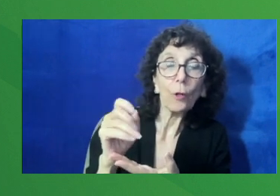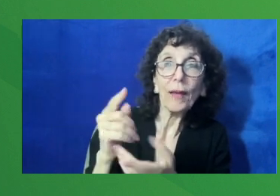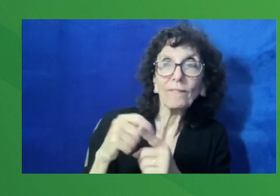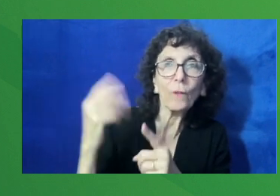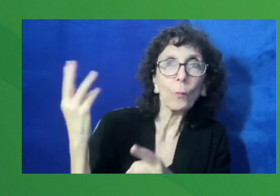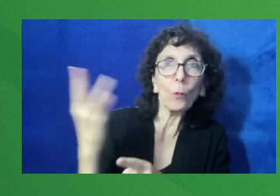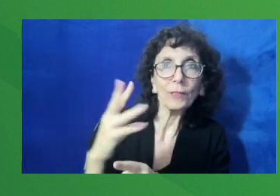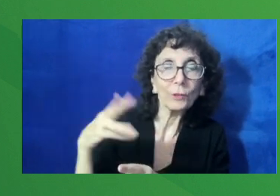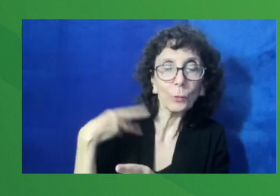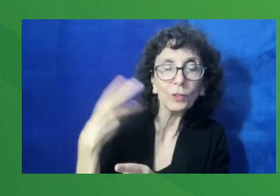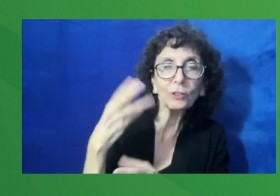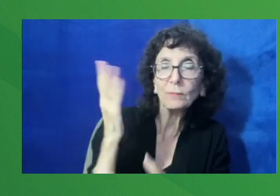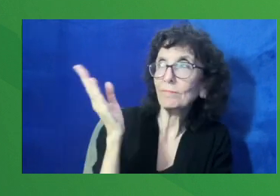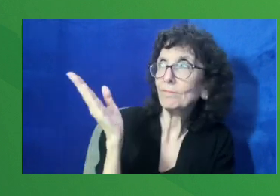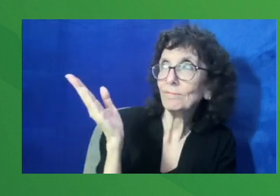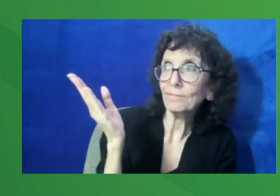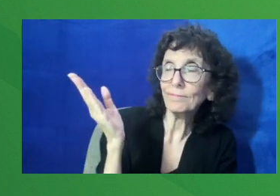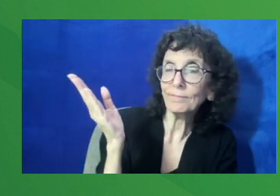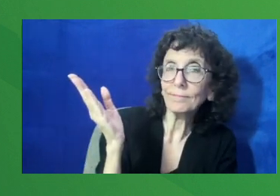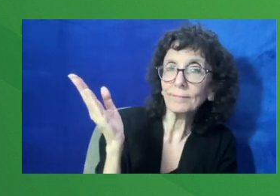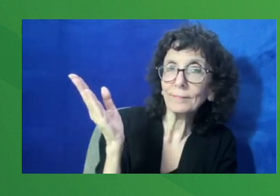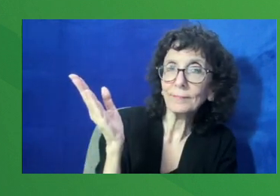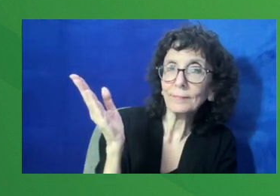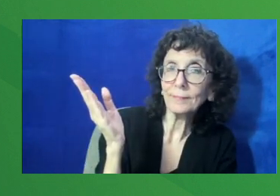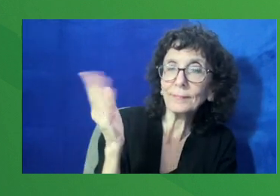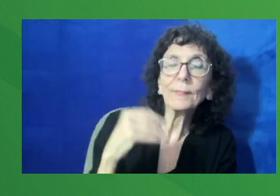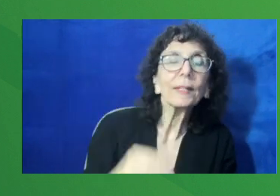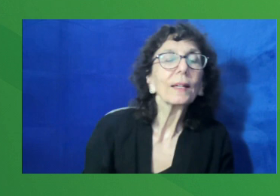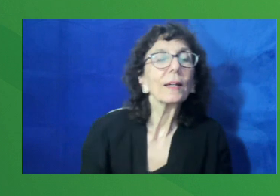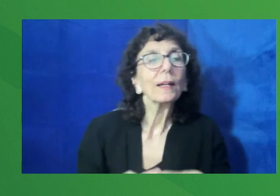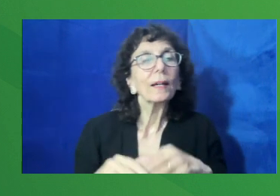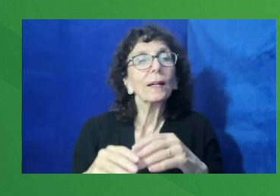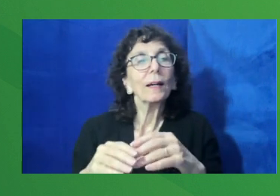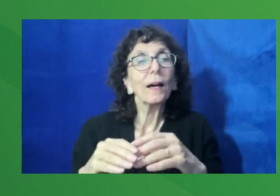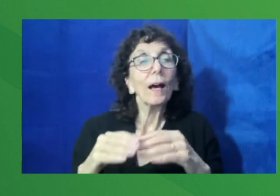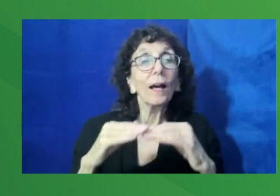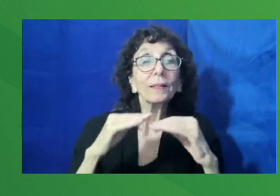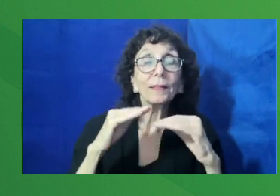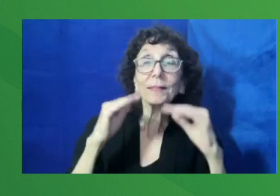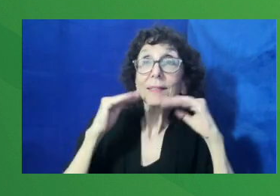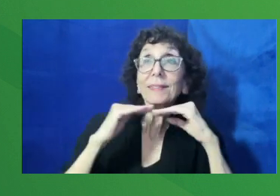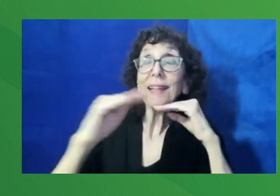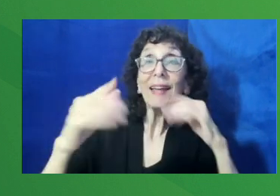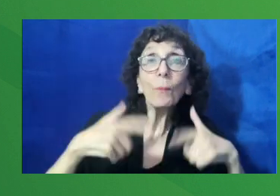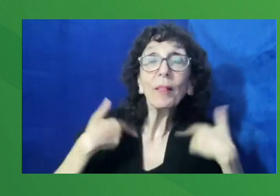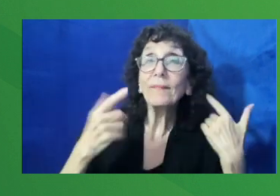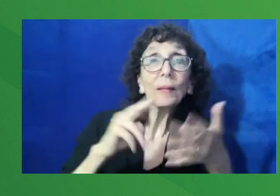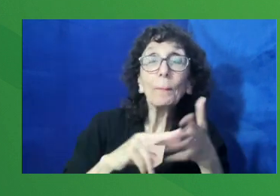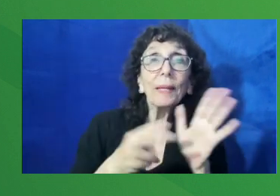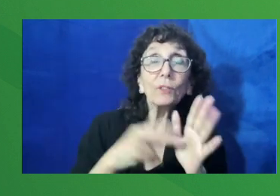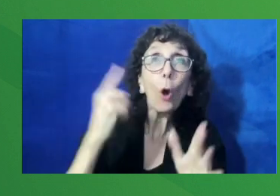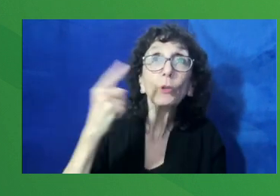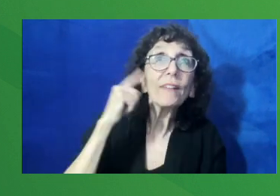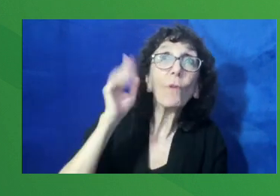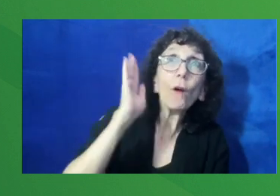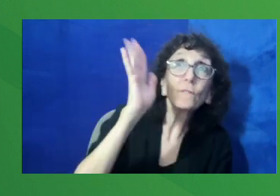The idea about sustainable living is it's not simply future-oriented. You'll notice it says,